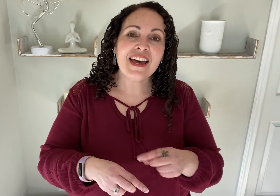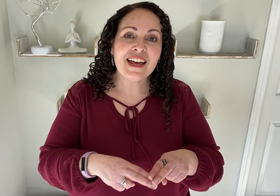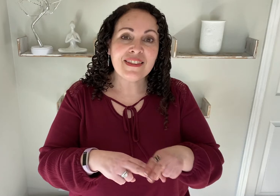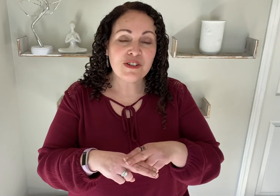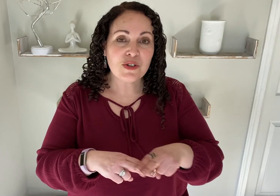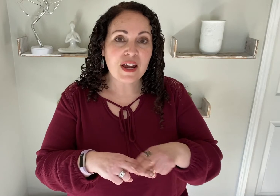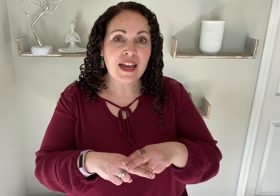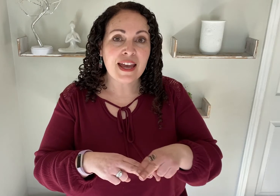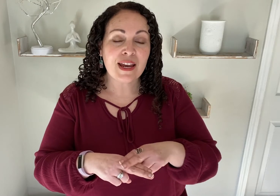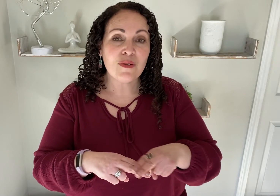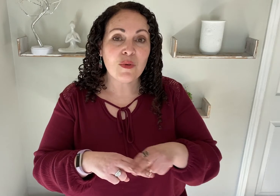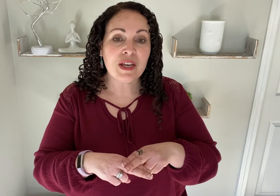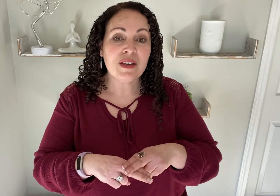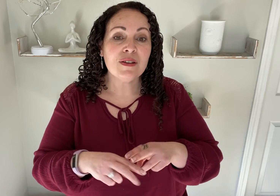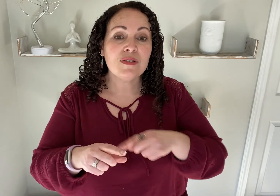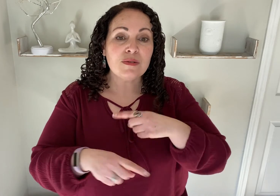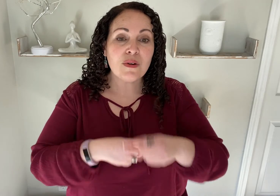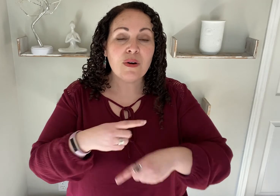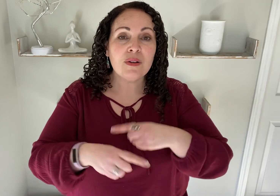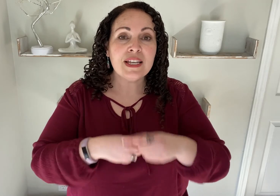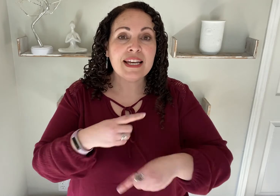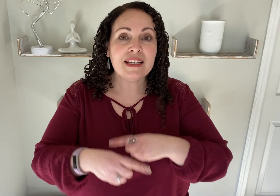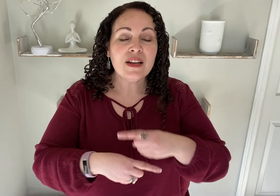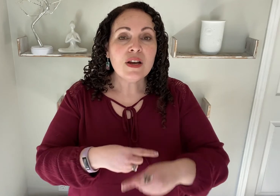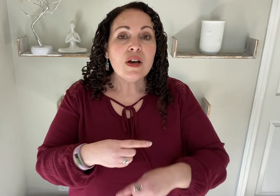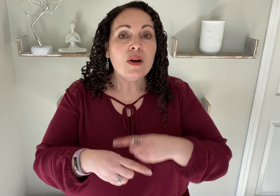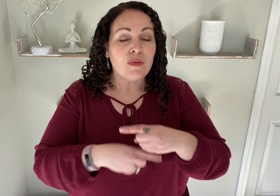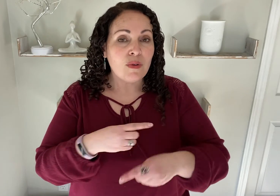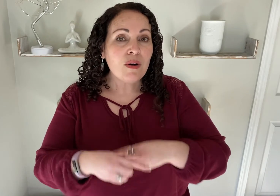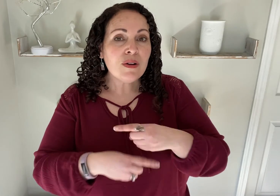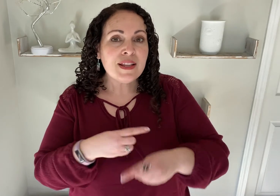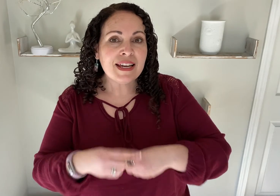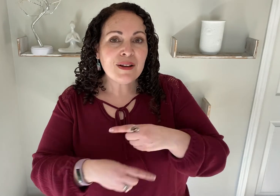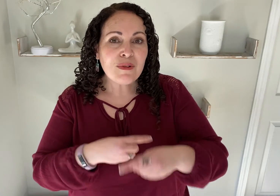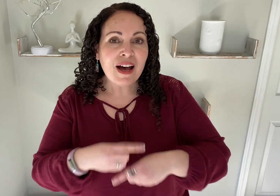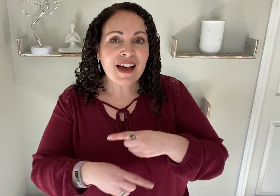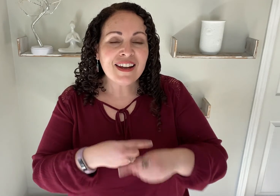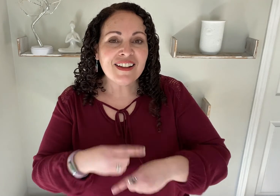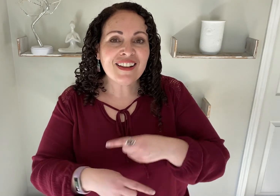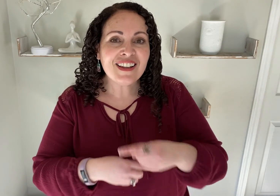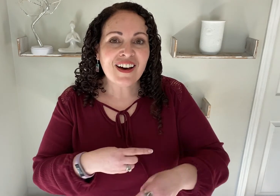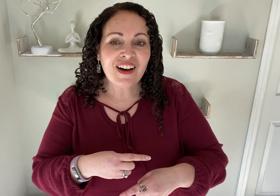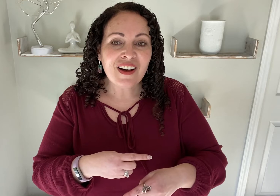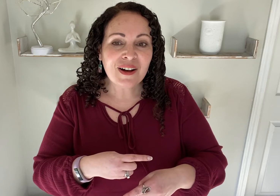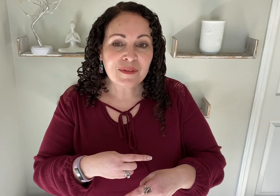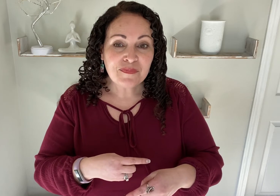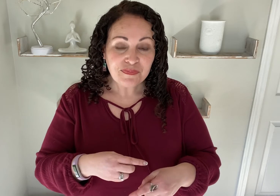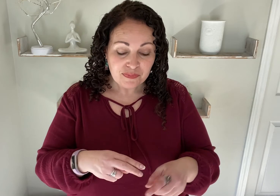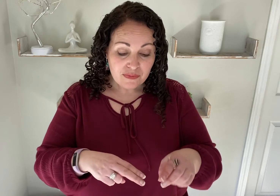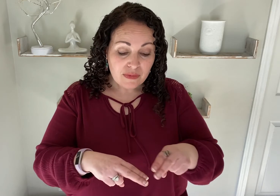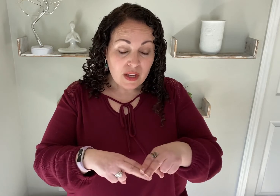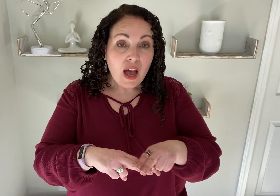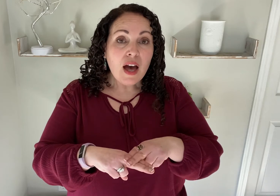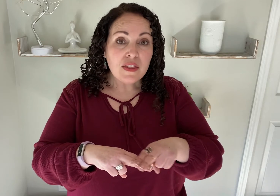And the train wheels are rolling, rolling right along.